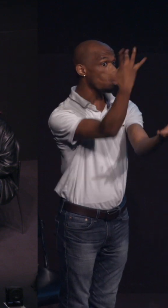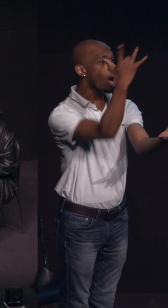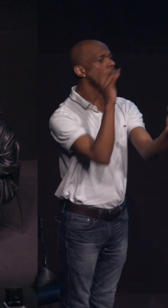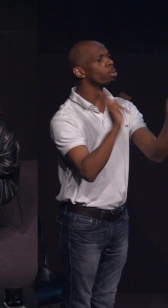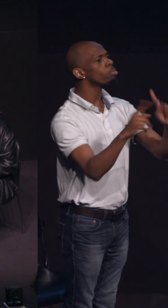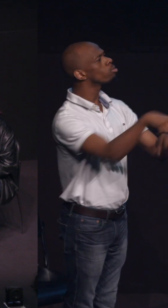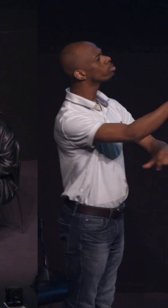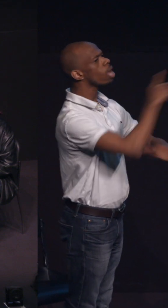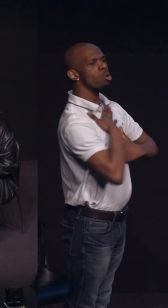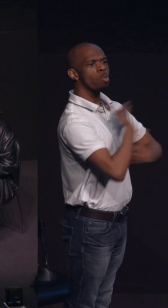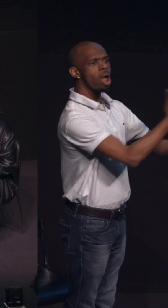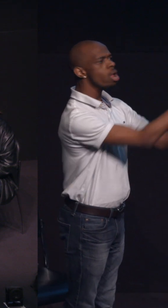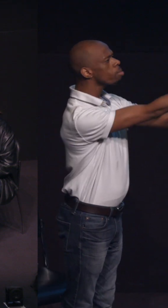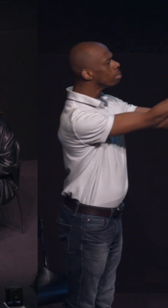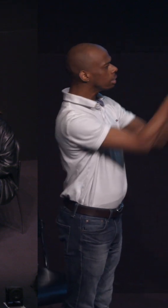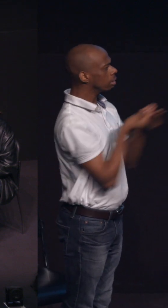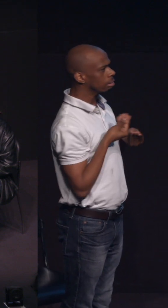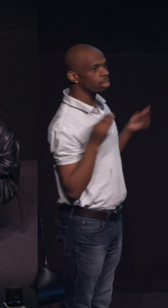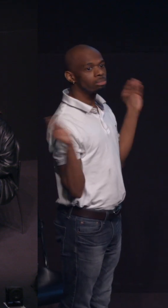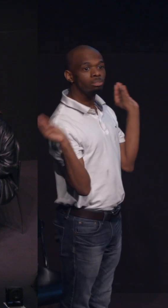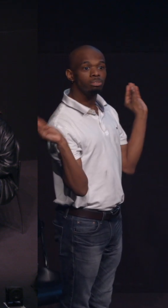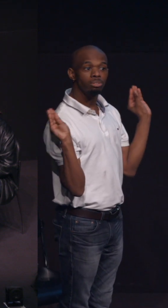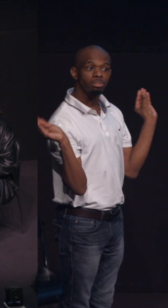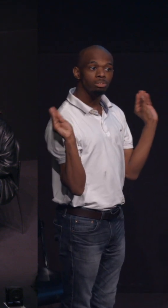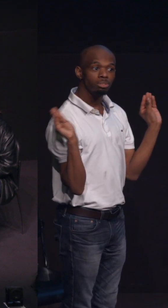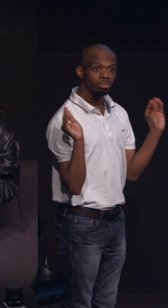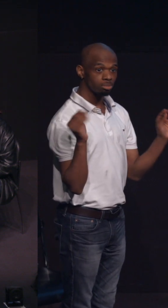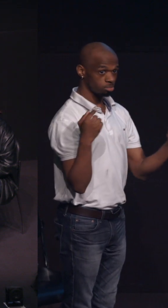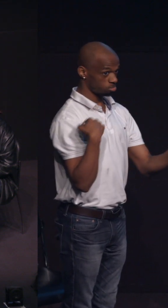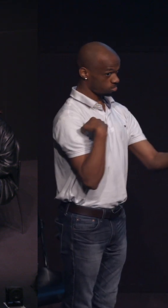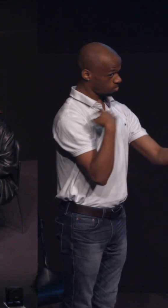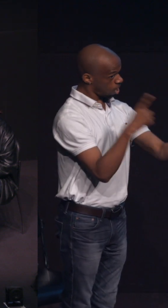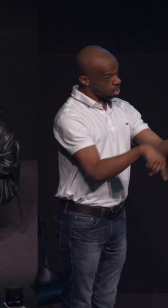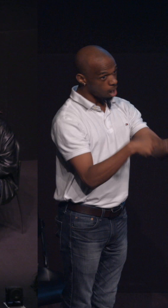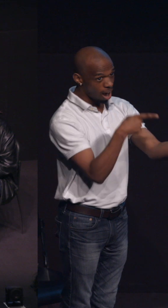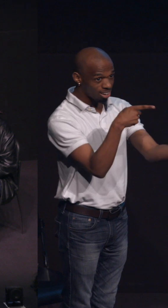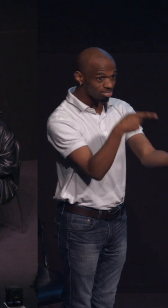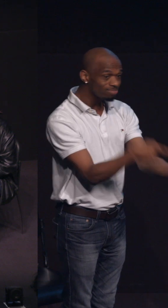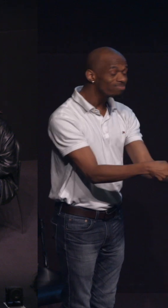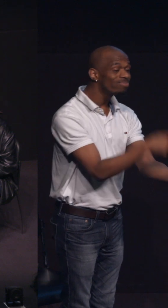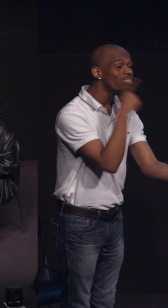I couldn't afford to have all of the delicious amazing produce